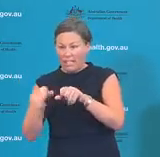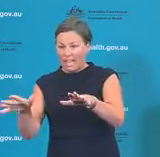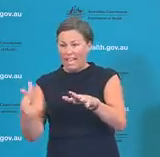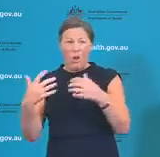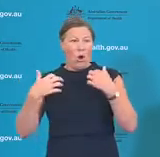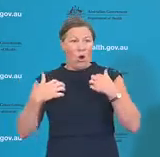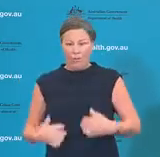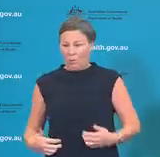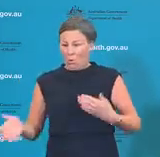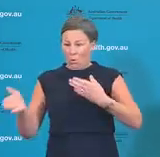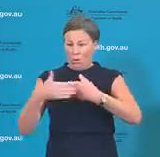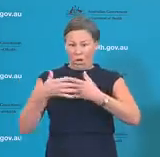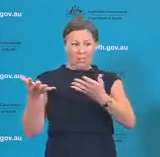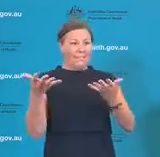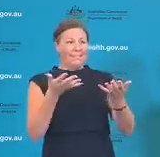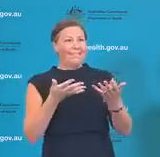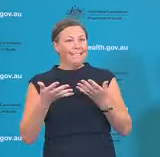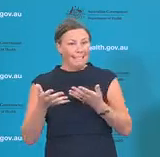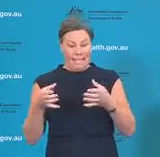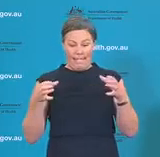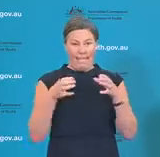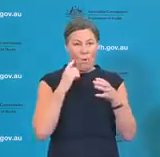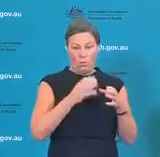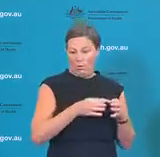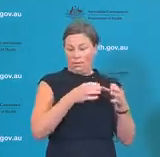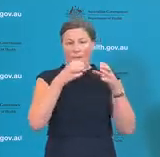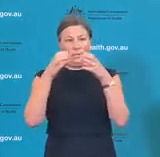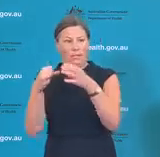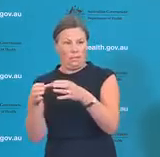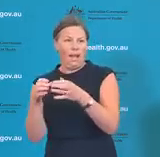because all of the health care workers or a majority of them in that area have